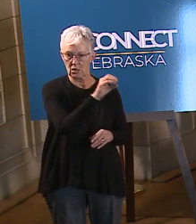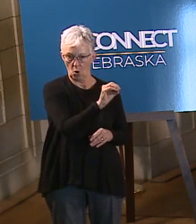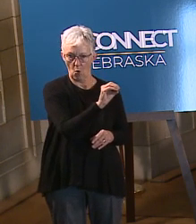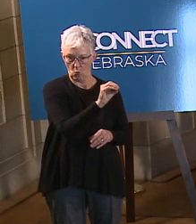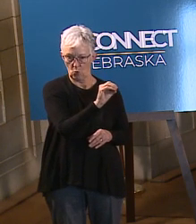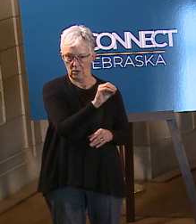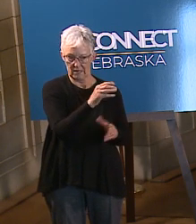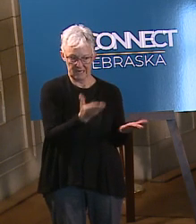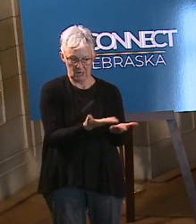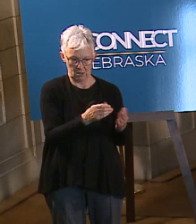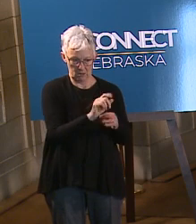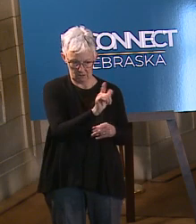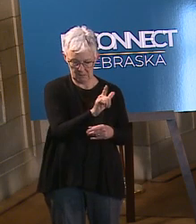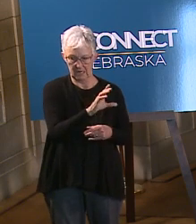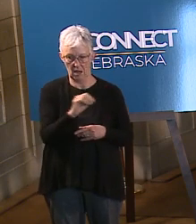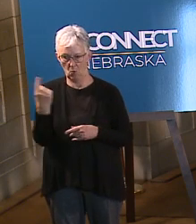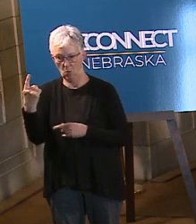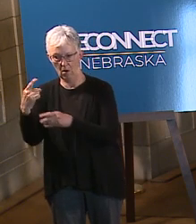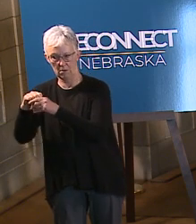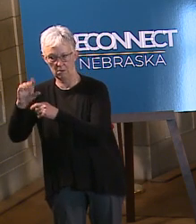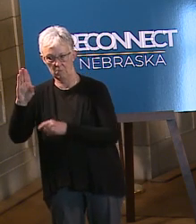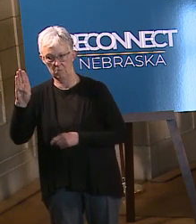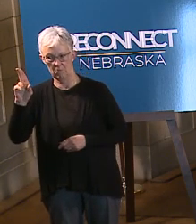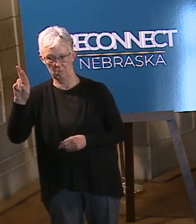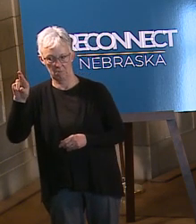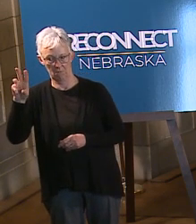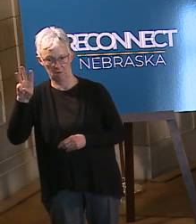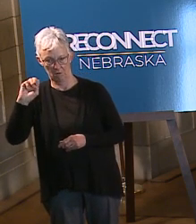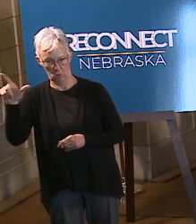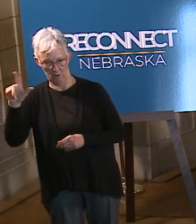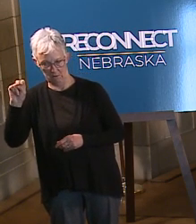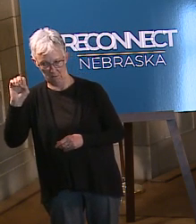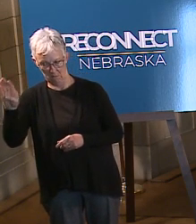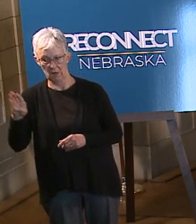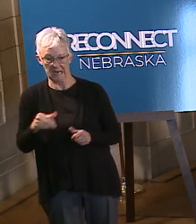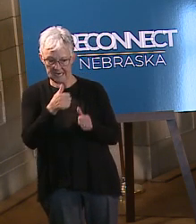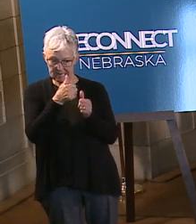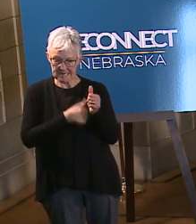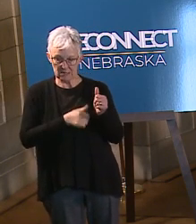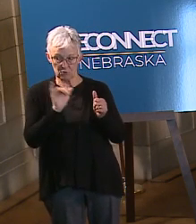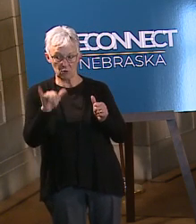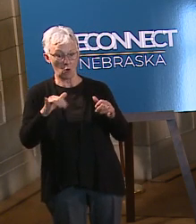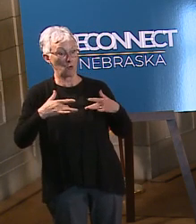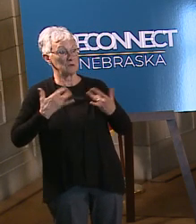GEARY, MITCHELL, ALL BACK, NATIONAL RODEO FINALS IN LINCOLN